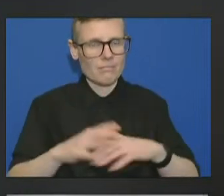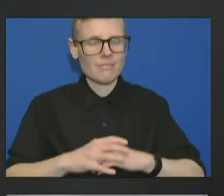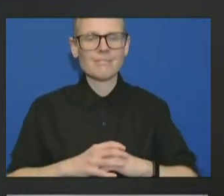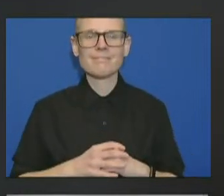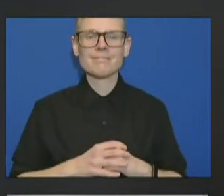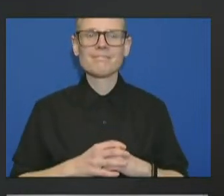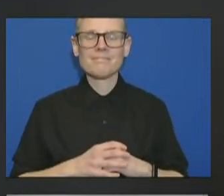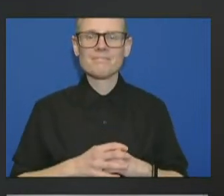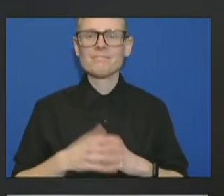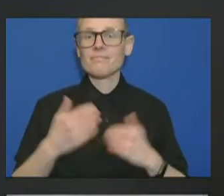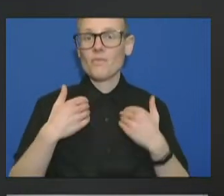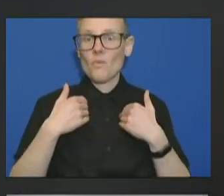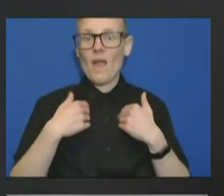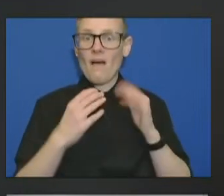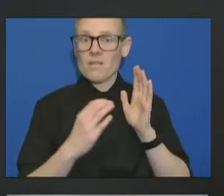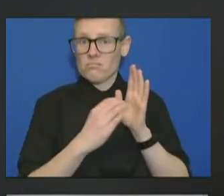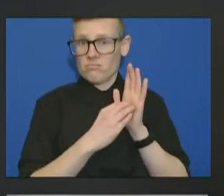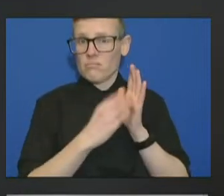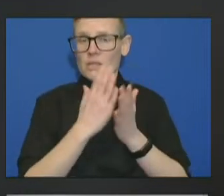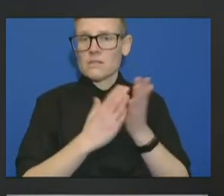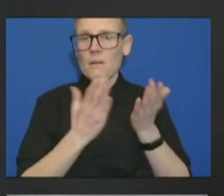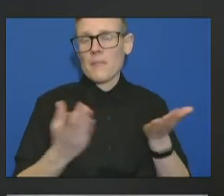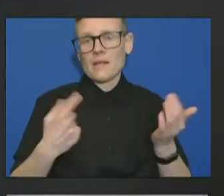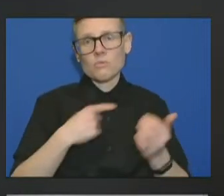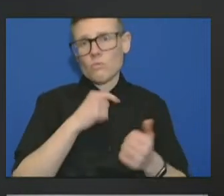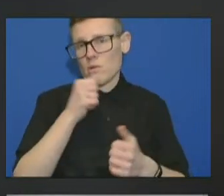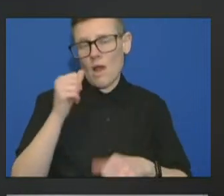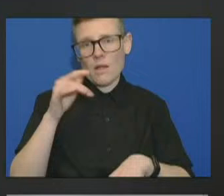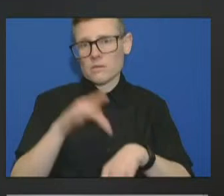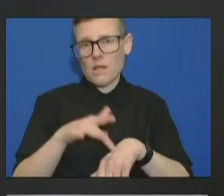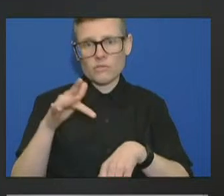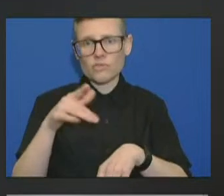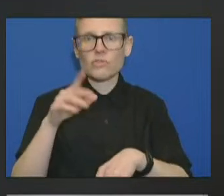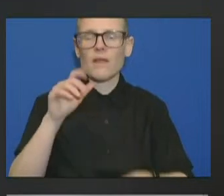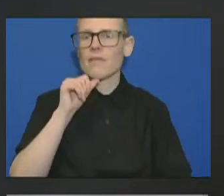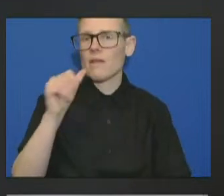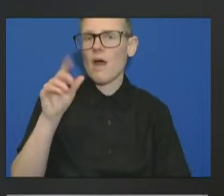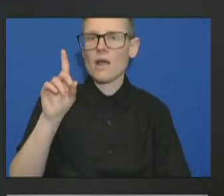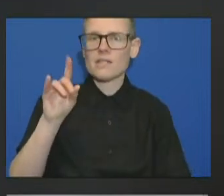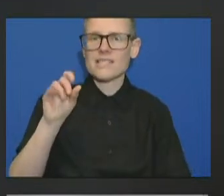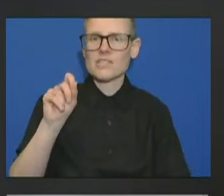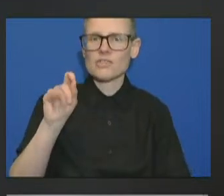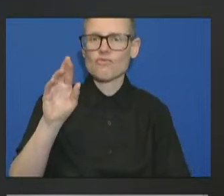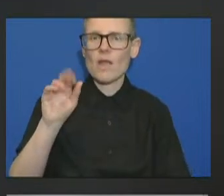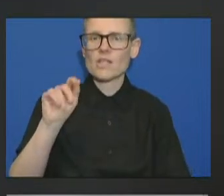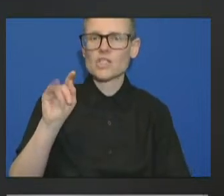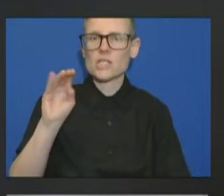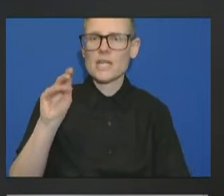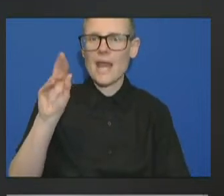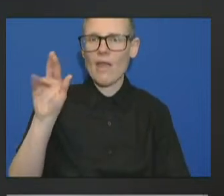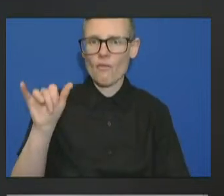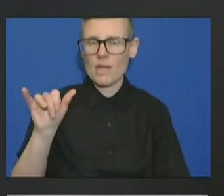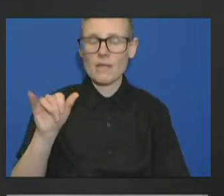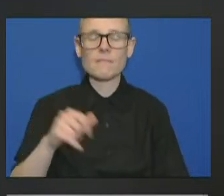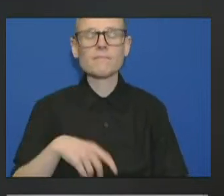slide. Please don't worry, we're closing in on the end here. There is a whole bunch of stuff